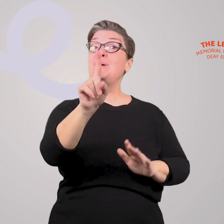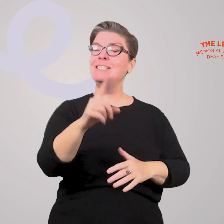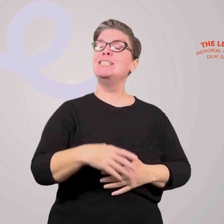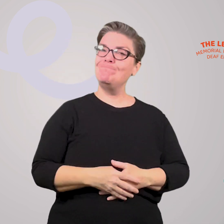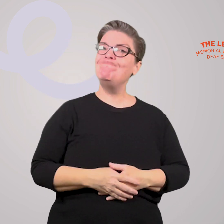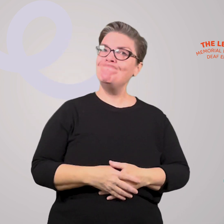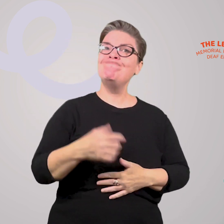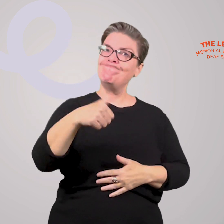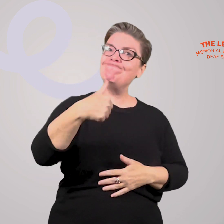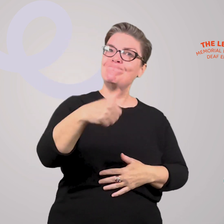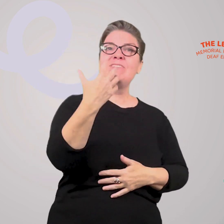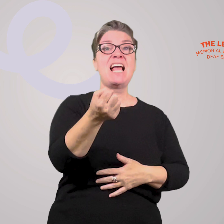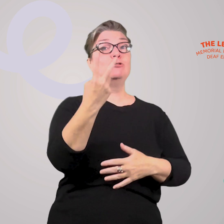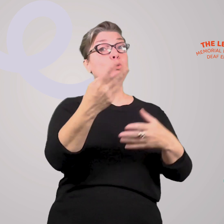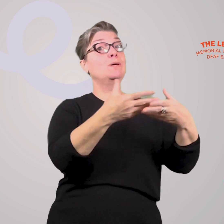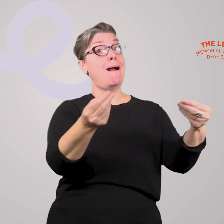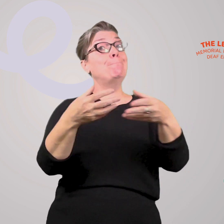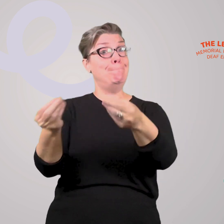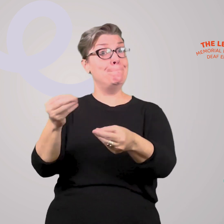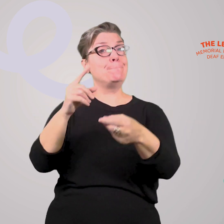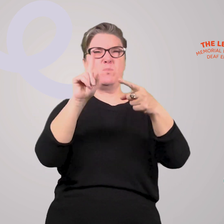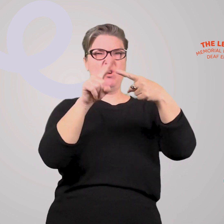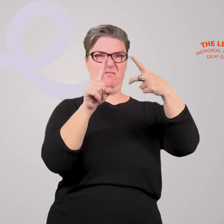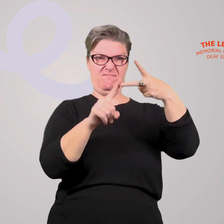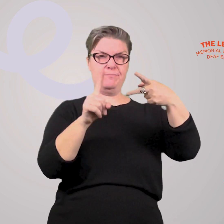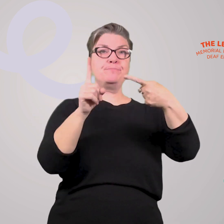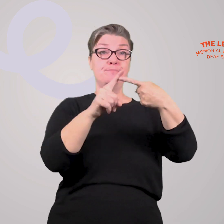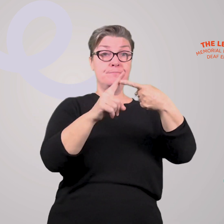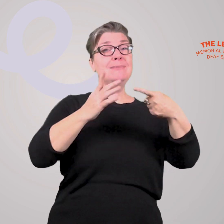Mandy had identified two areas where the current service offering falls short.